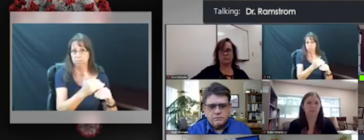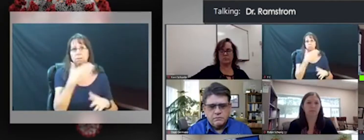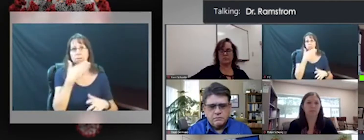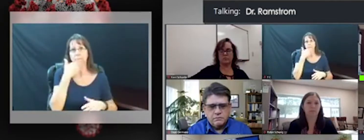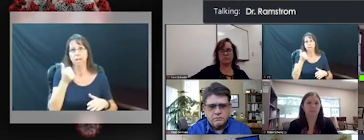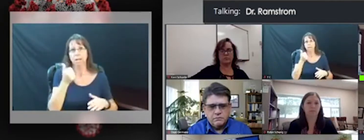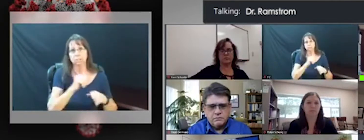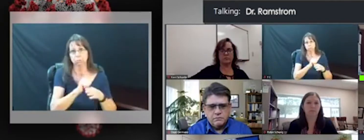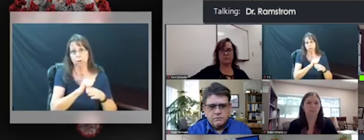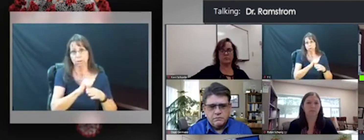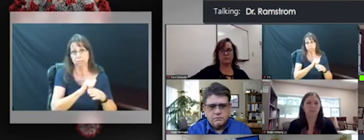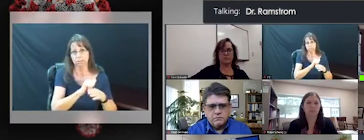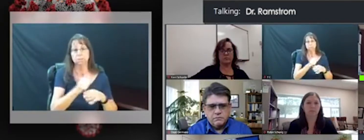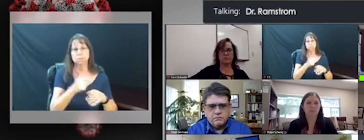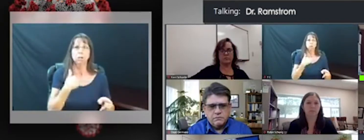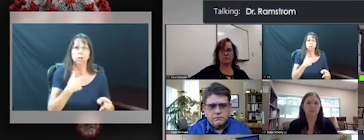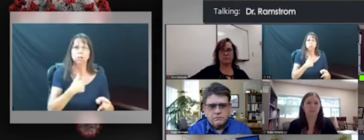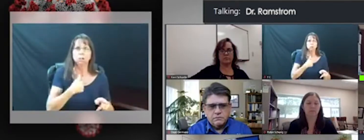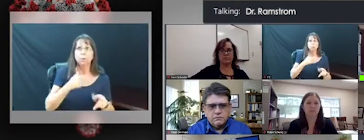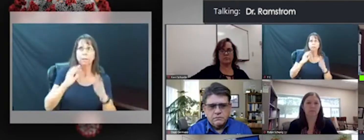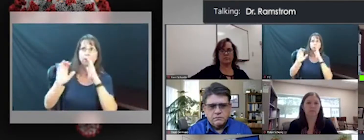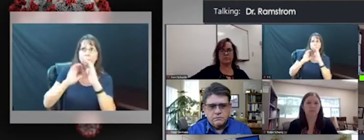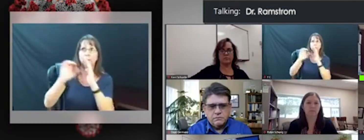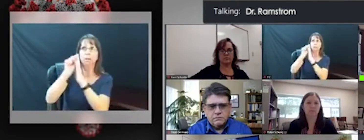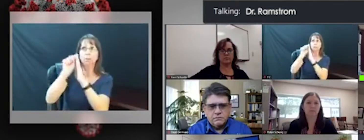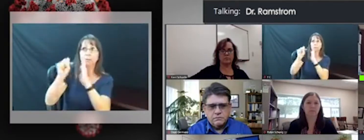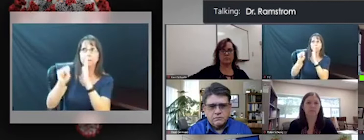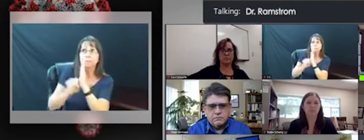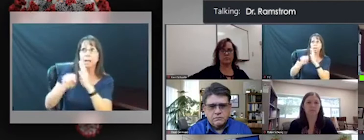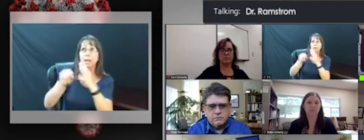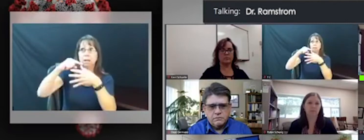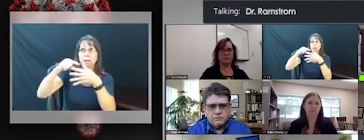on the phone with the state and with their facility, and their corporate leadership.